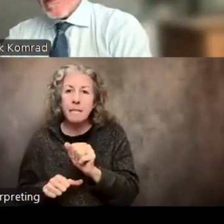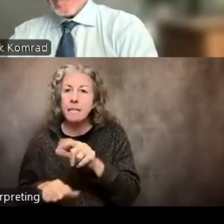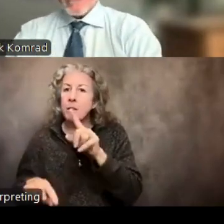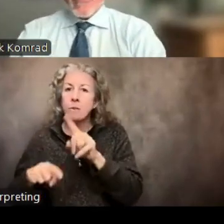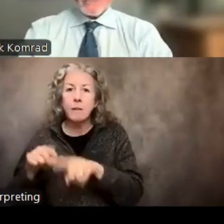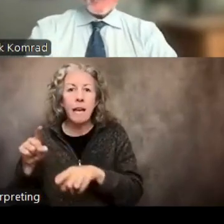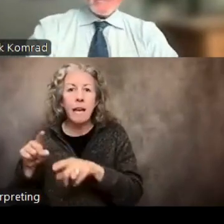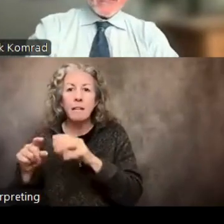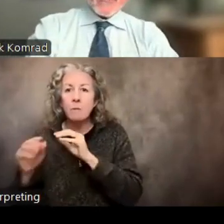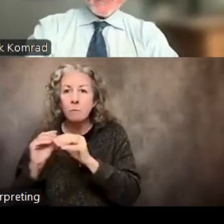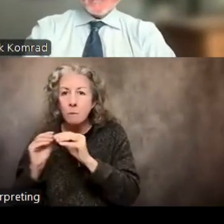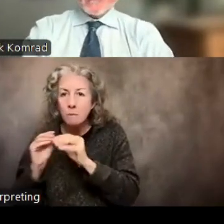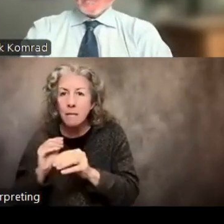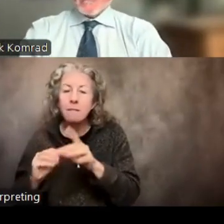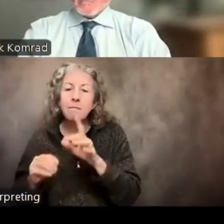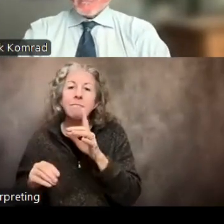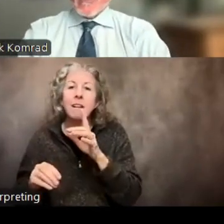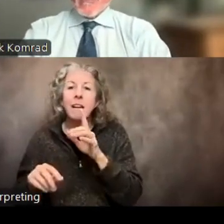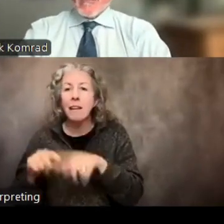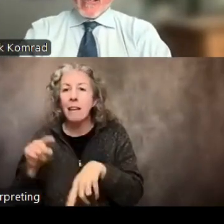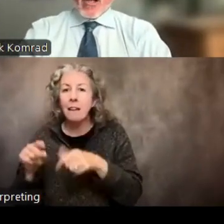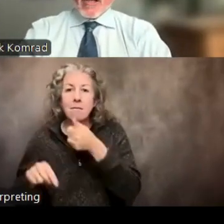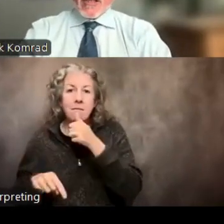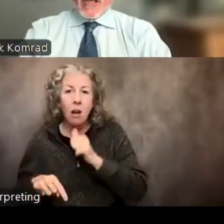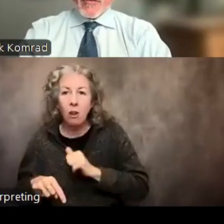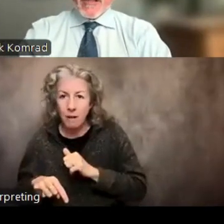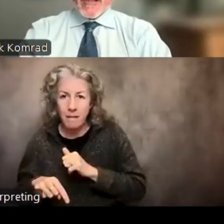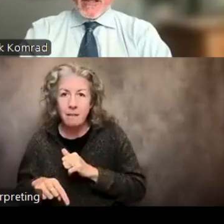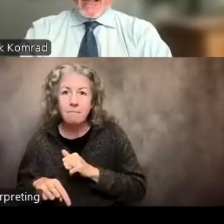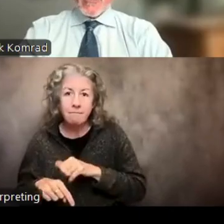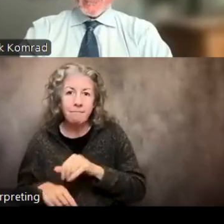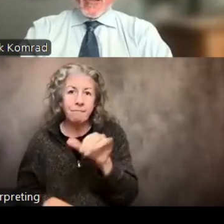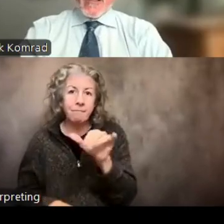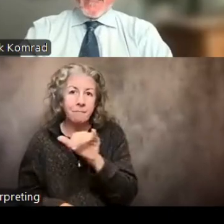remember, those are the criteria in the Benelux countries. So if